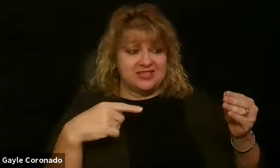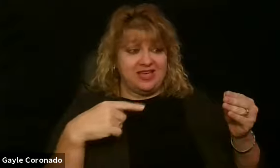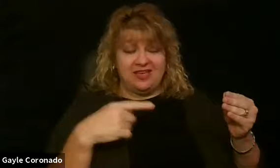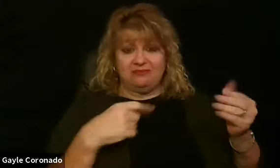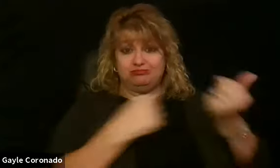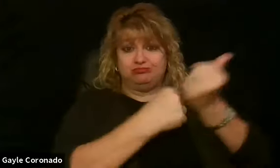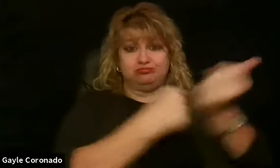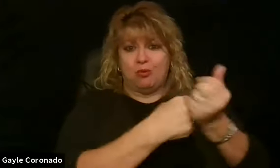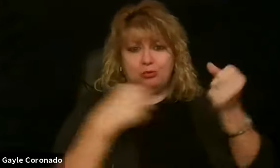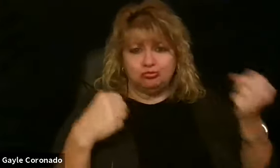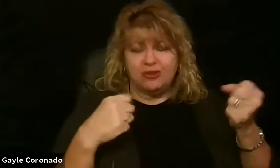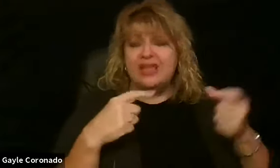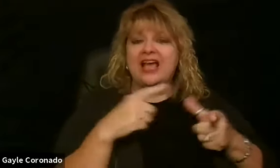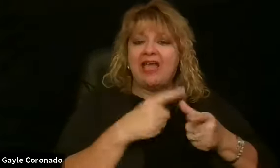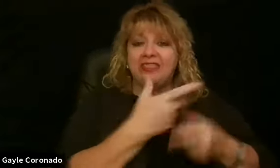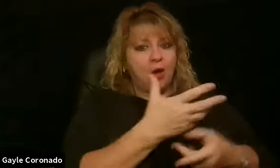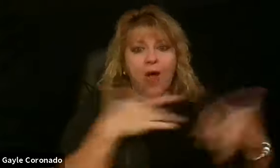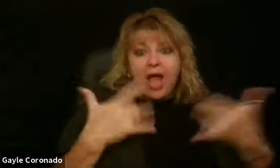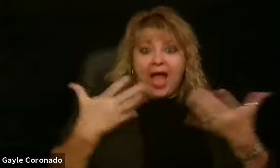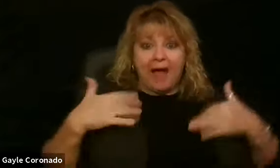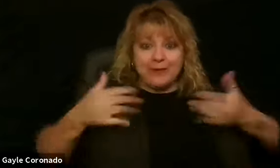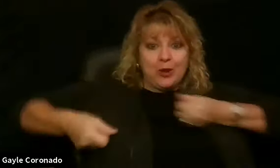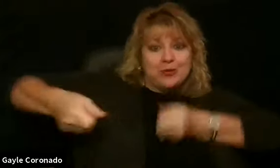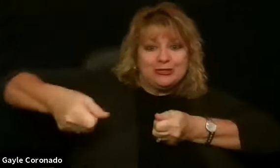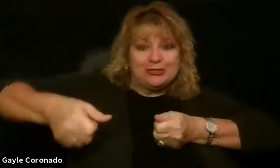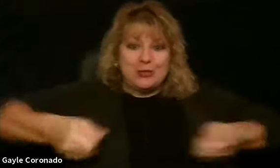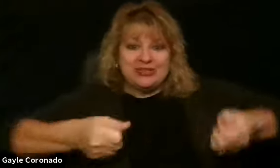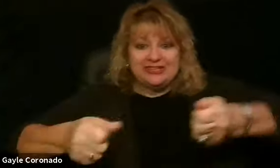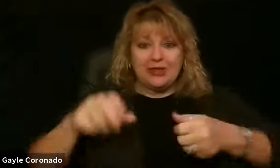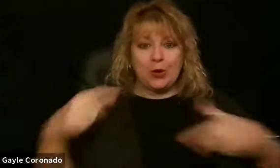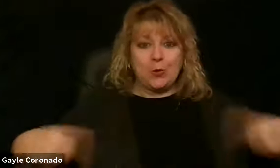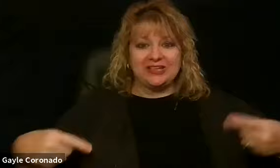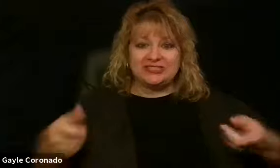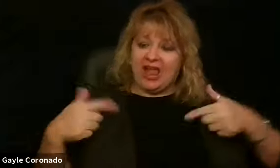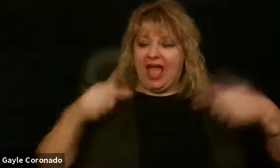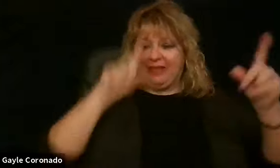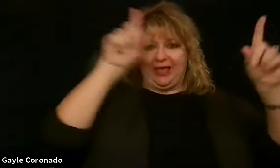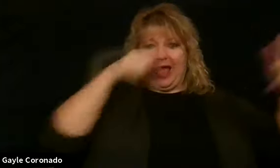And so through that conversation, it was gradually normalized.